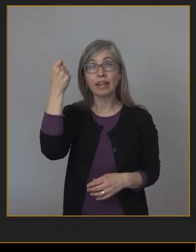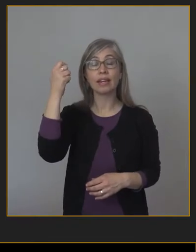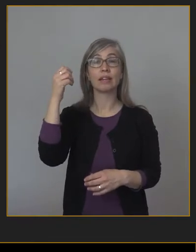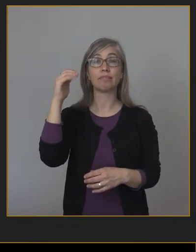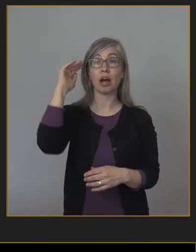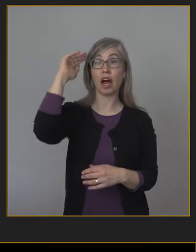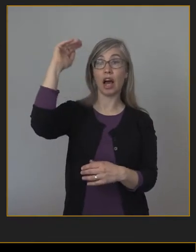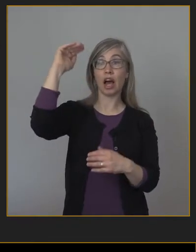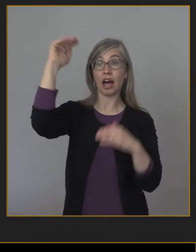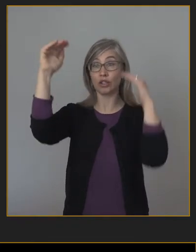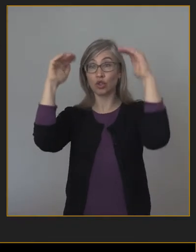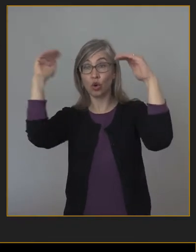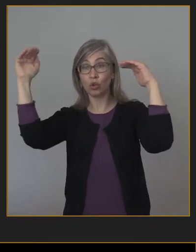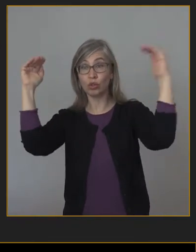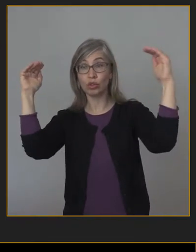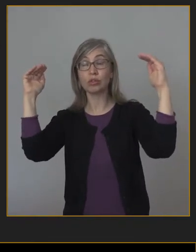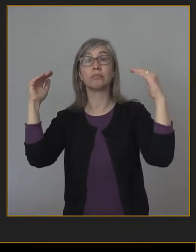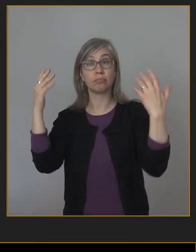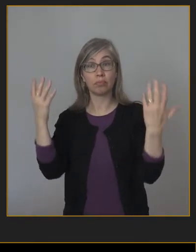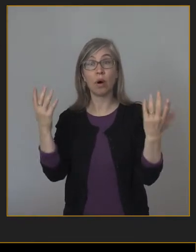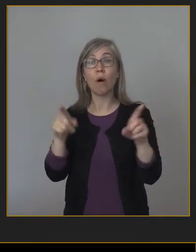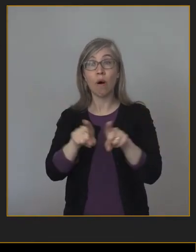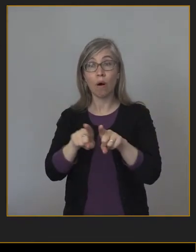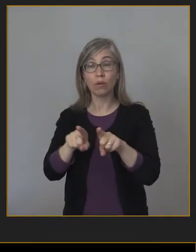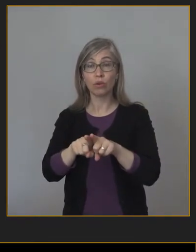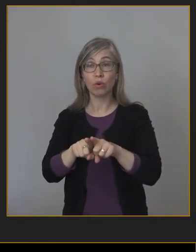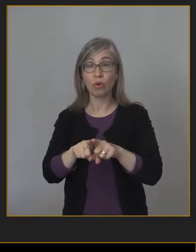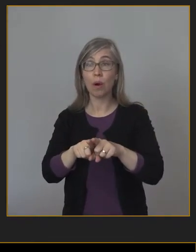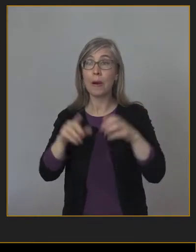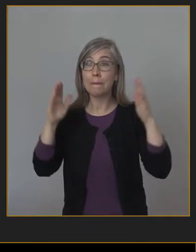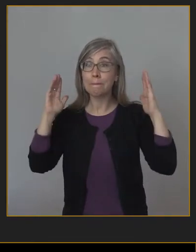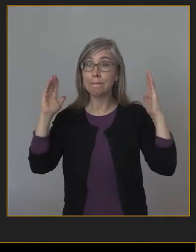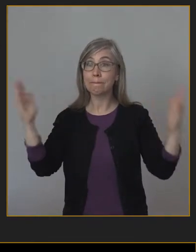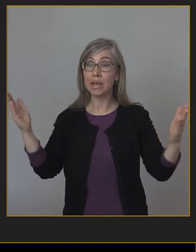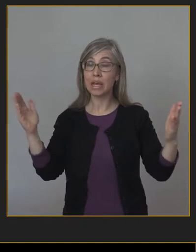In Kenya, deaf adults comprise a large and active...